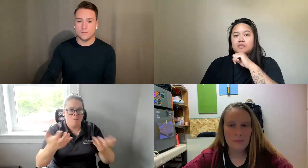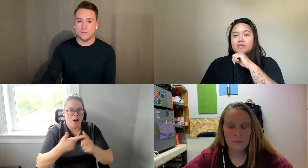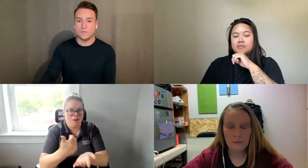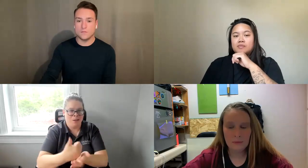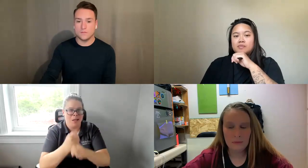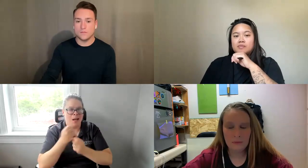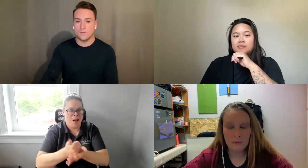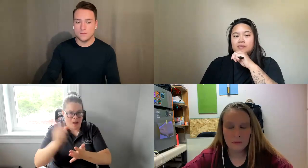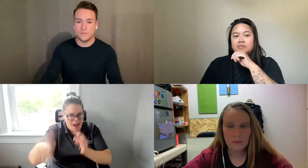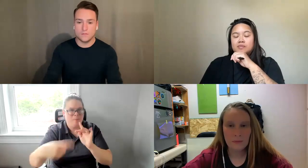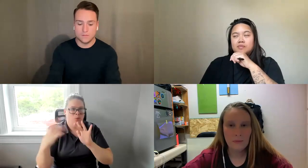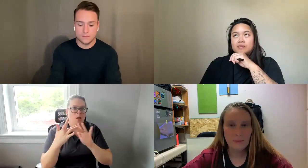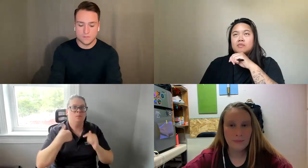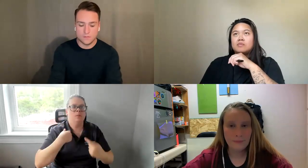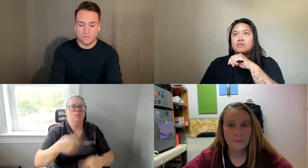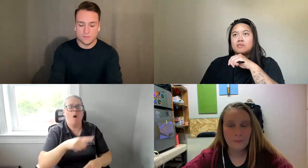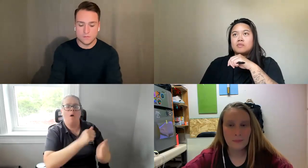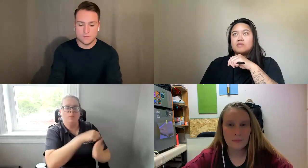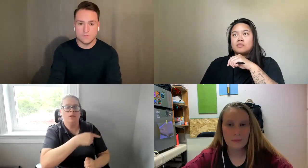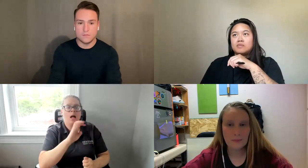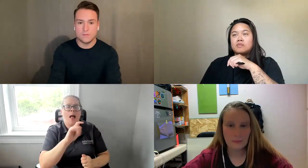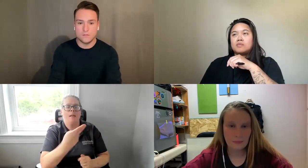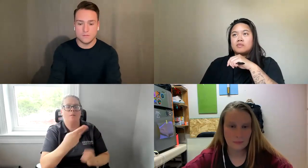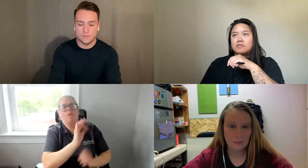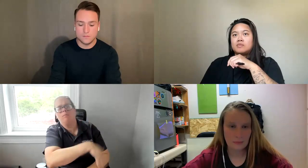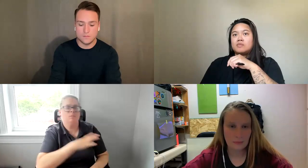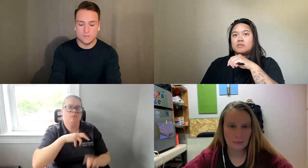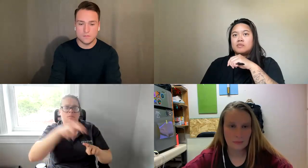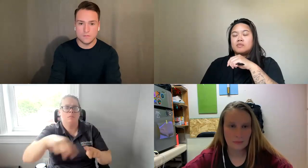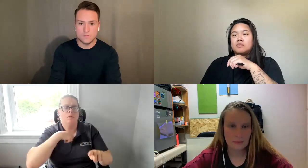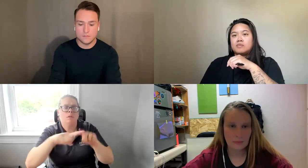So they have to figure out how they want to contact me.